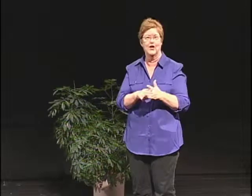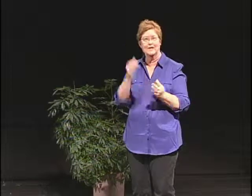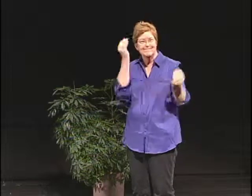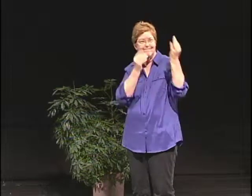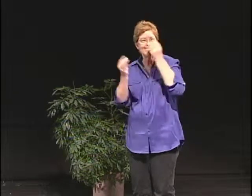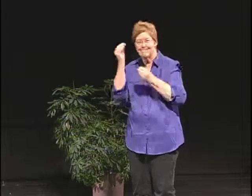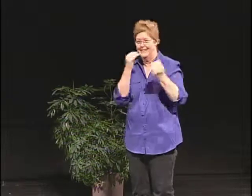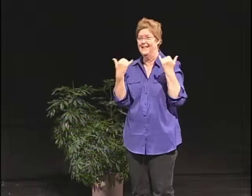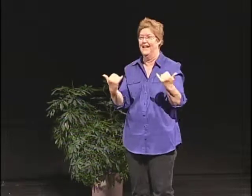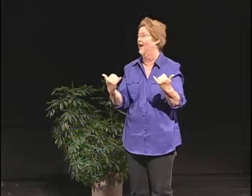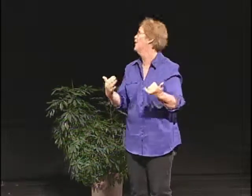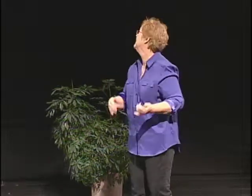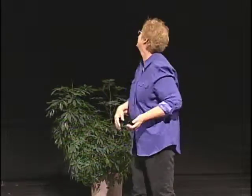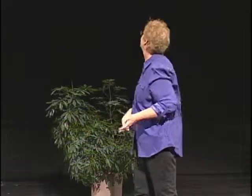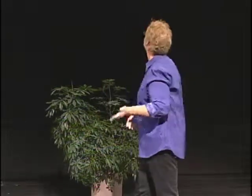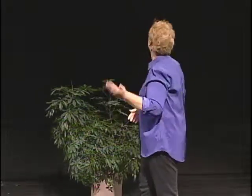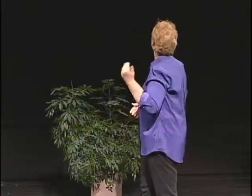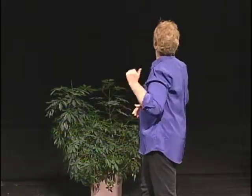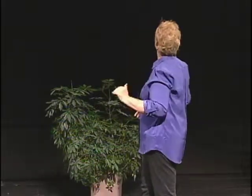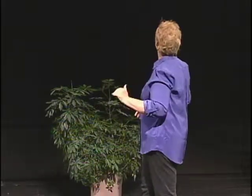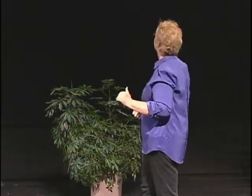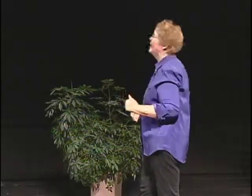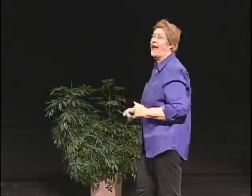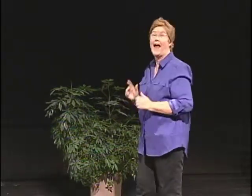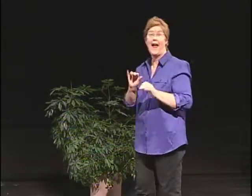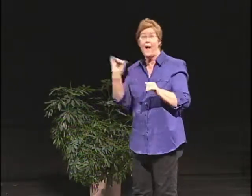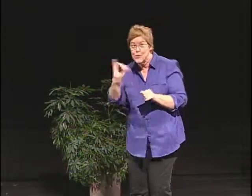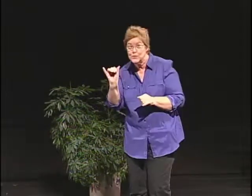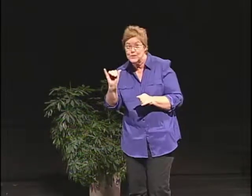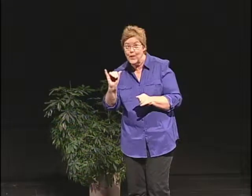So we need to make a decision about where it's going to be located soon.